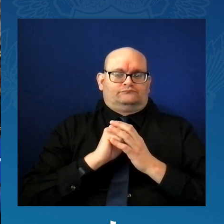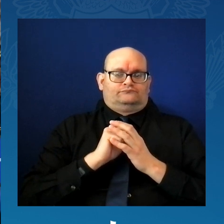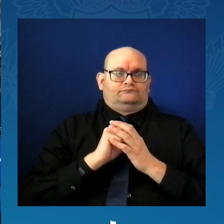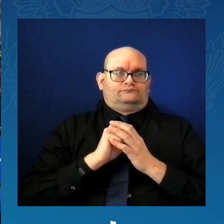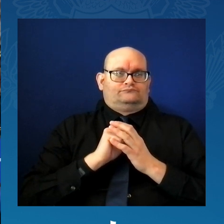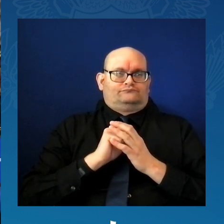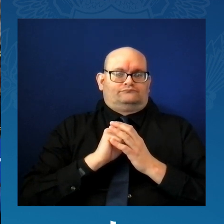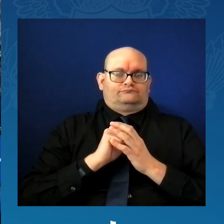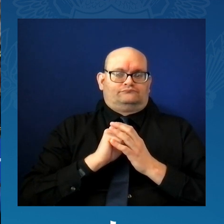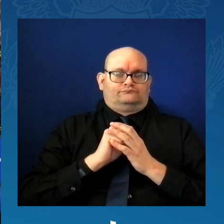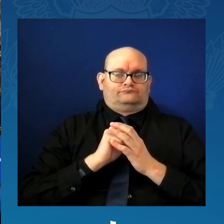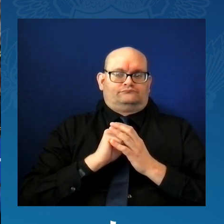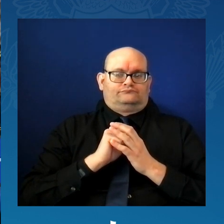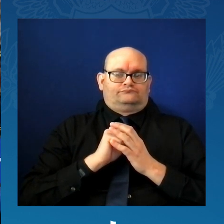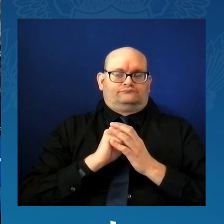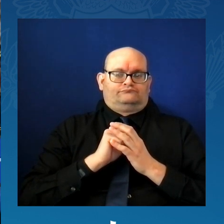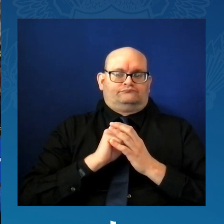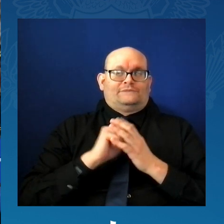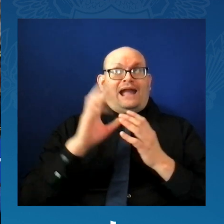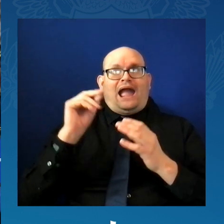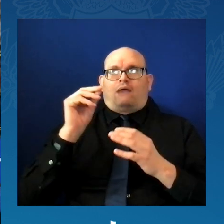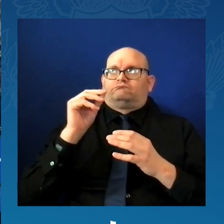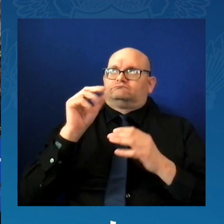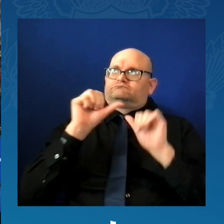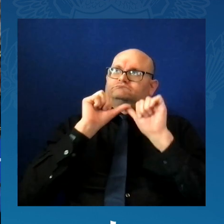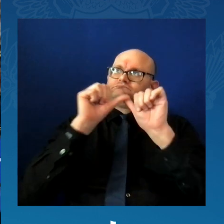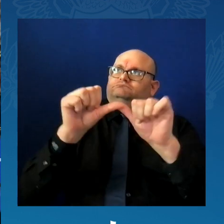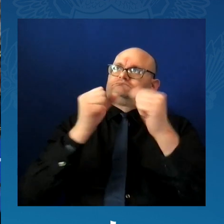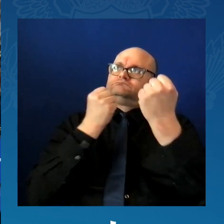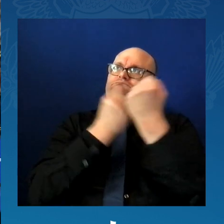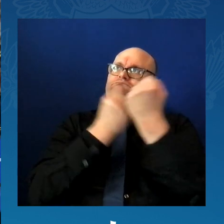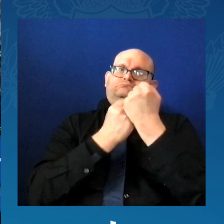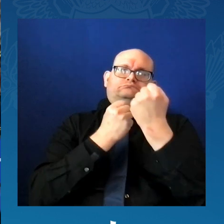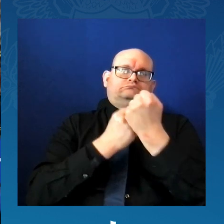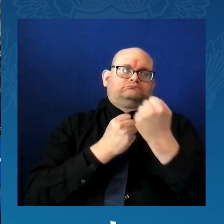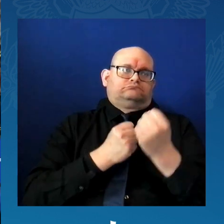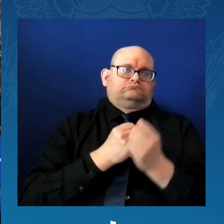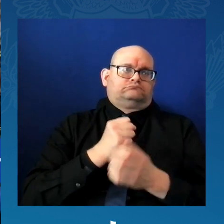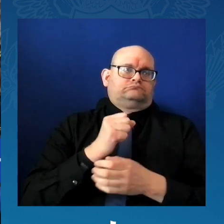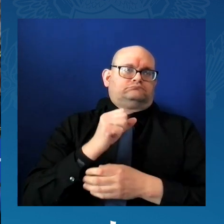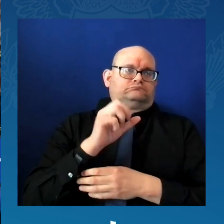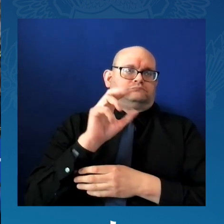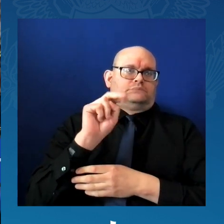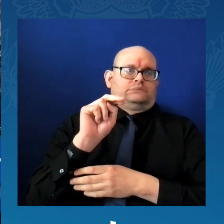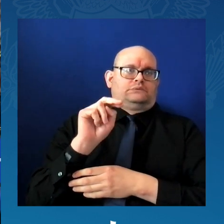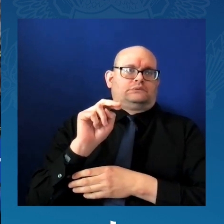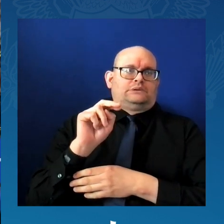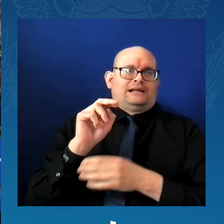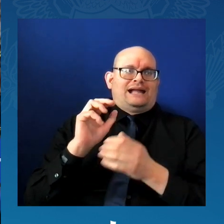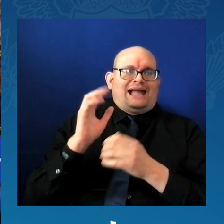Mr. , how can, as has been discussed, clear and predictable and flexible regulations